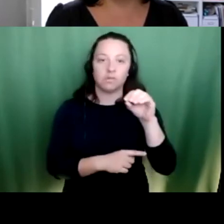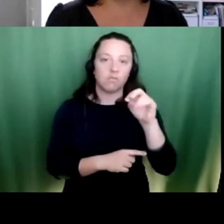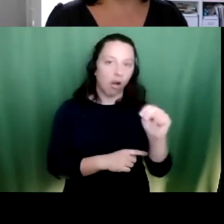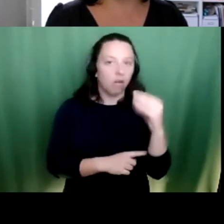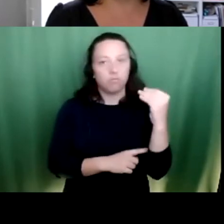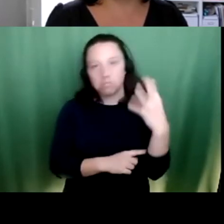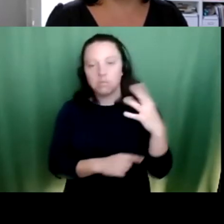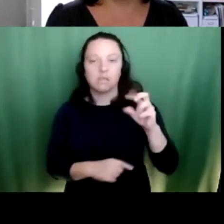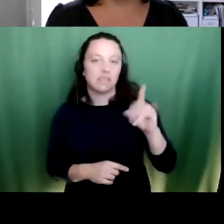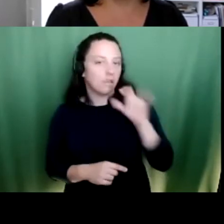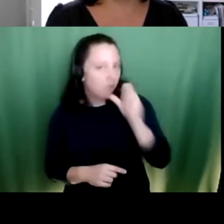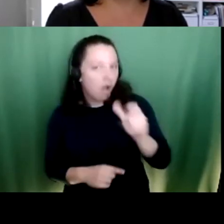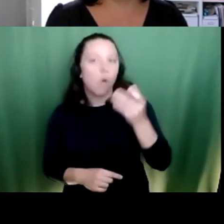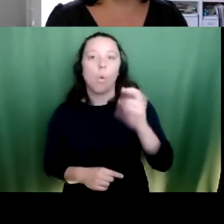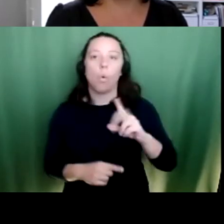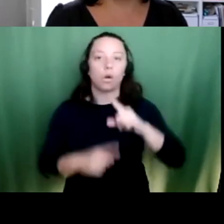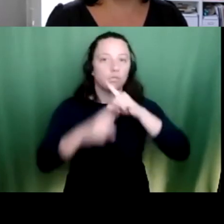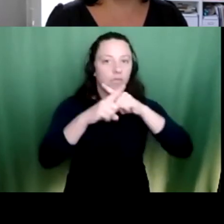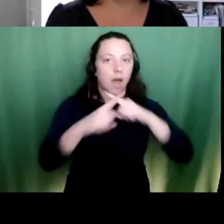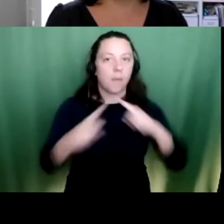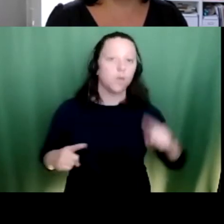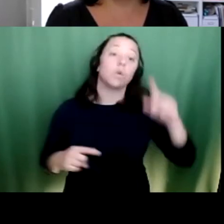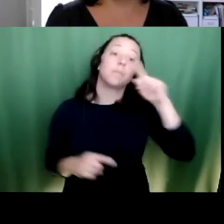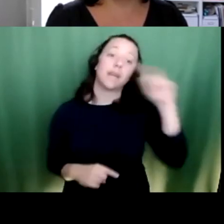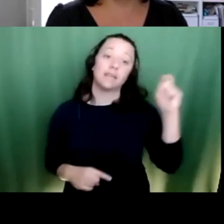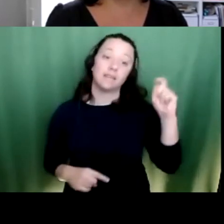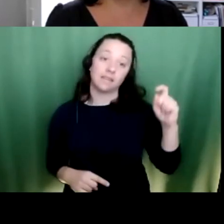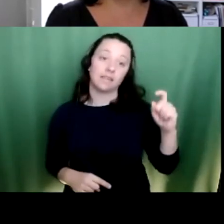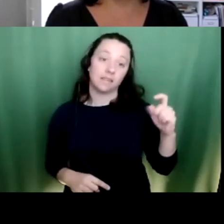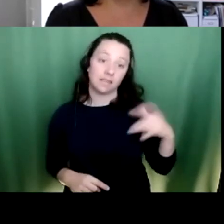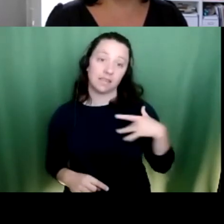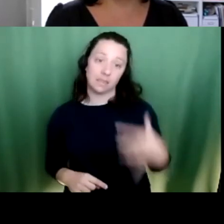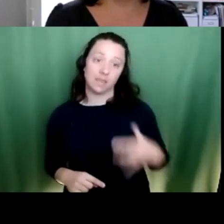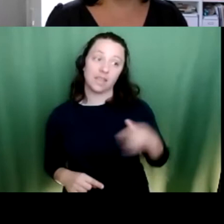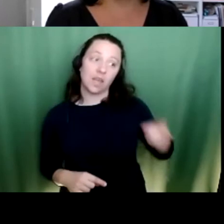because oftentimes they would do that or make that choice for themselves when they felt ready,